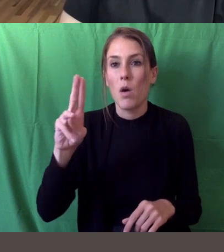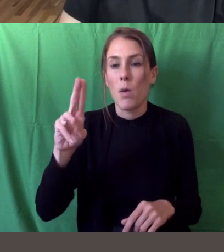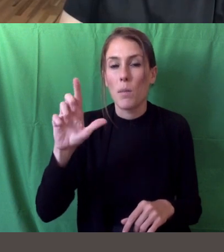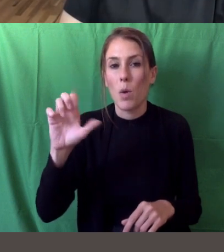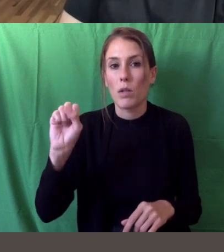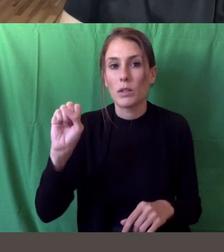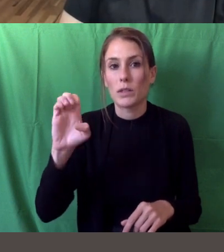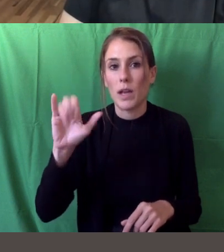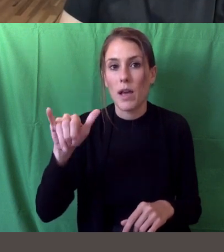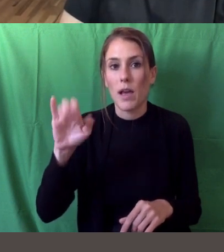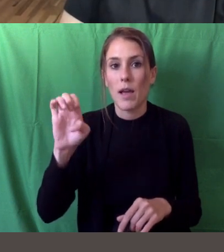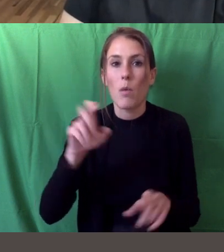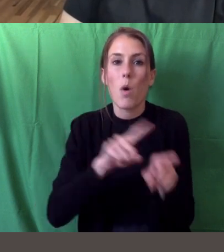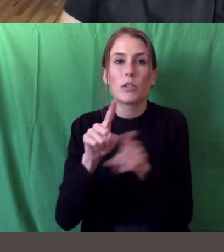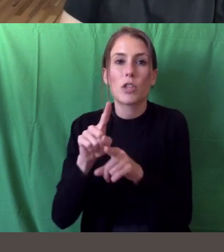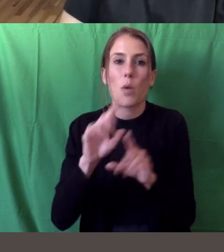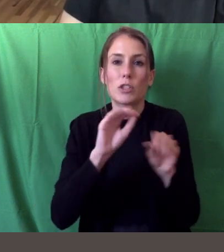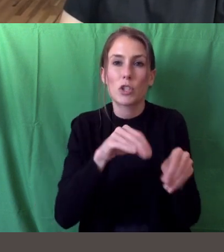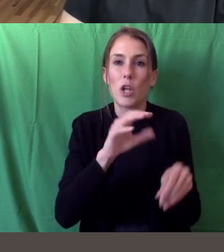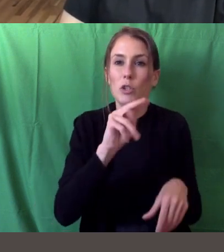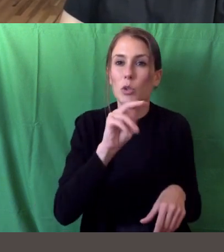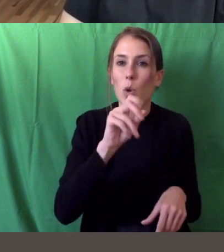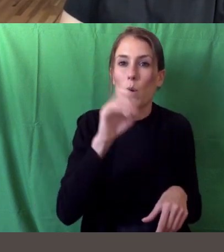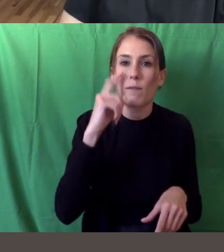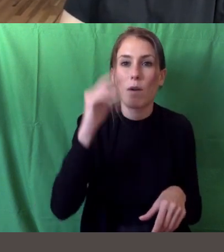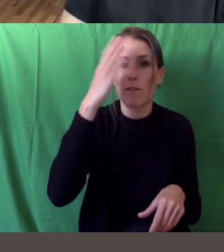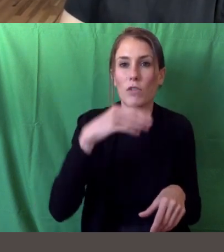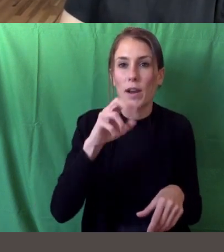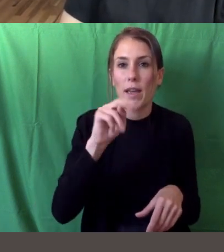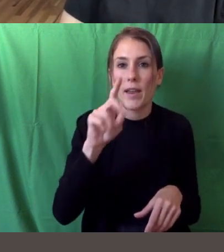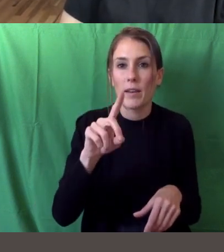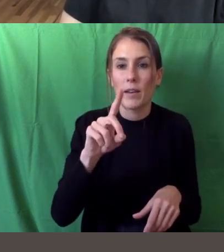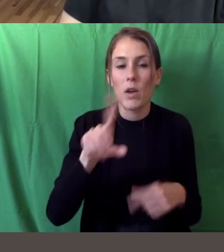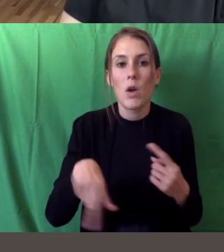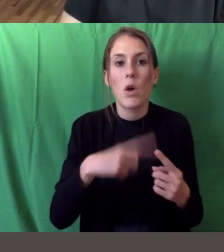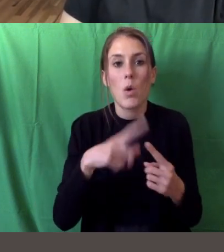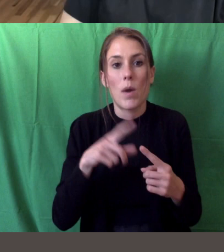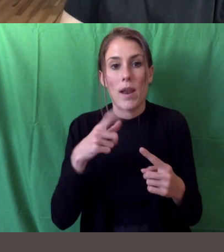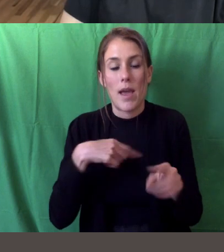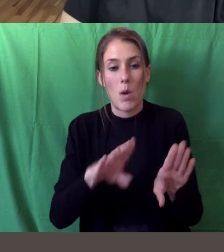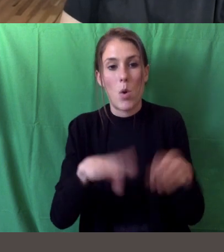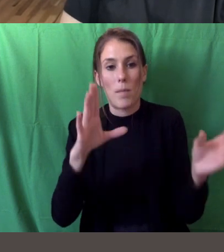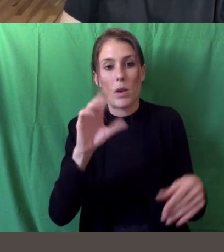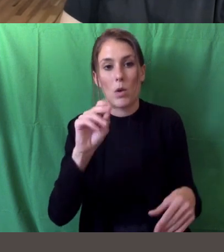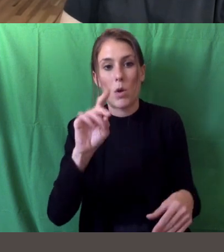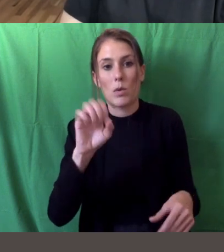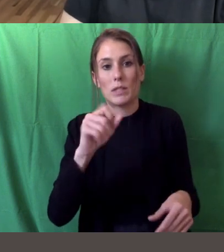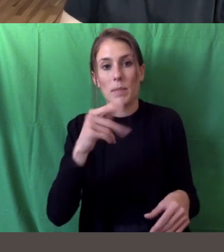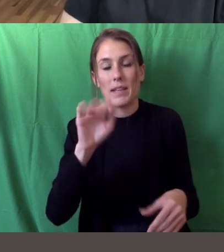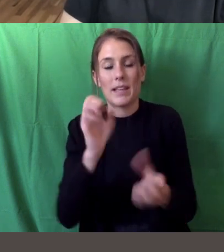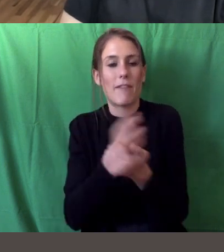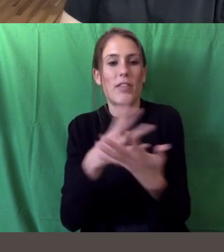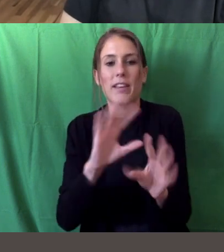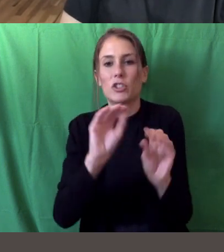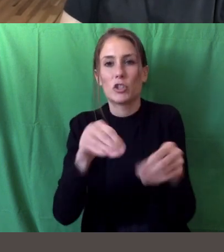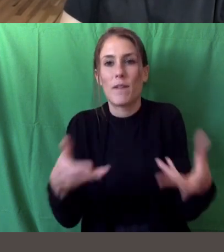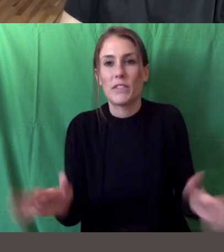We also install Node for our front end. And this means that when I open my Codespace, everything is installed for me right from the get go.